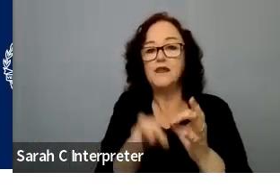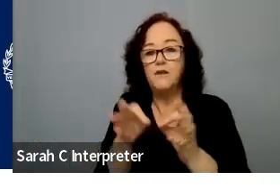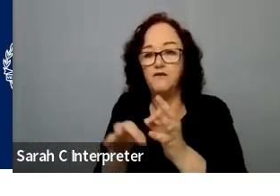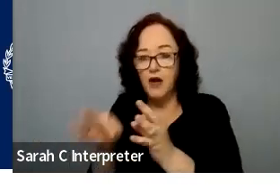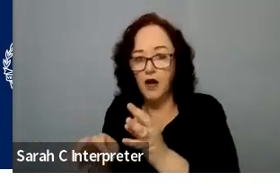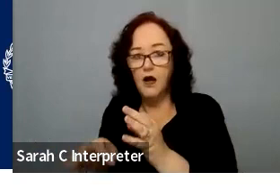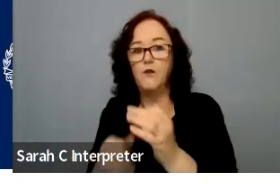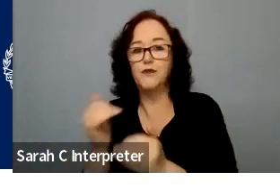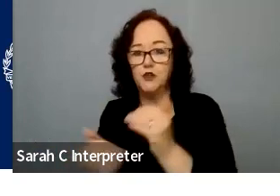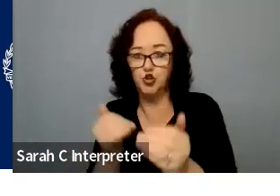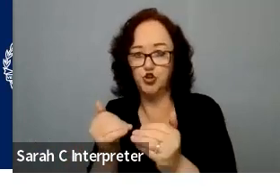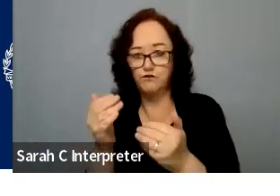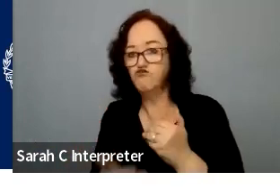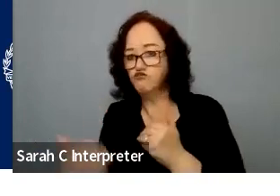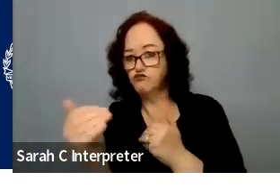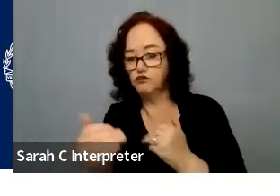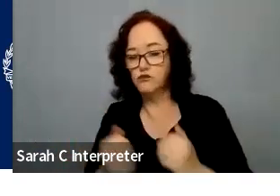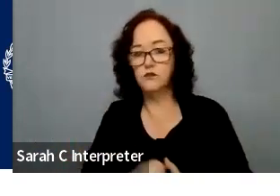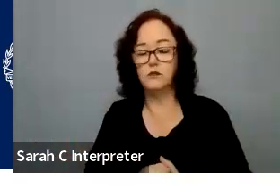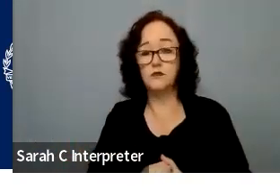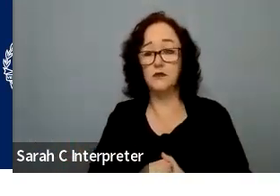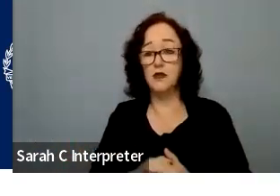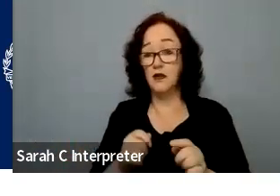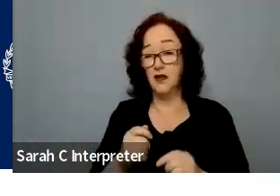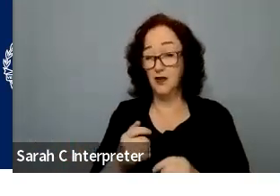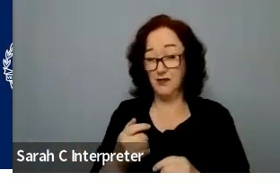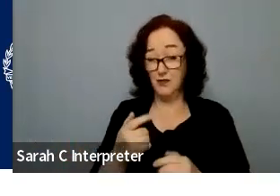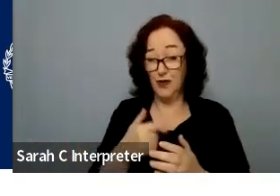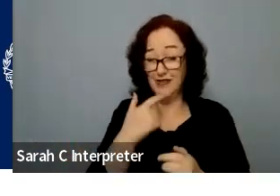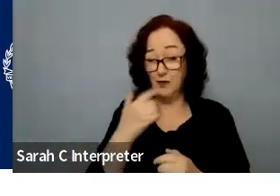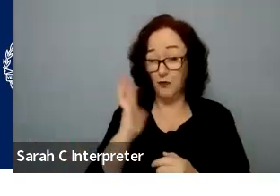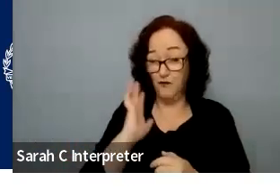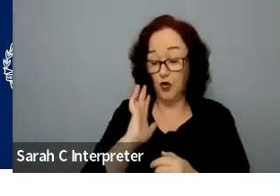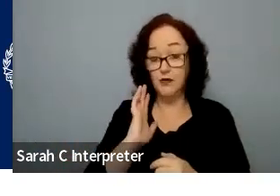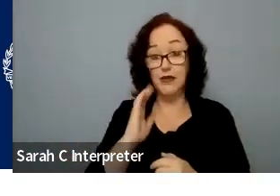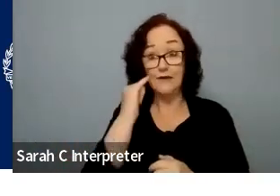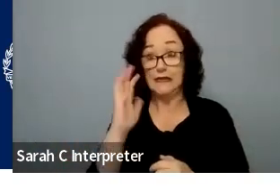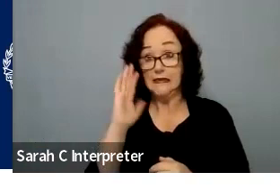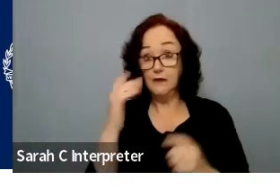partly for the reason that I mentioned before if it seems way too complex we're not going to get,